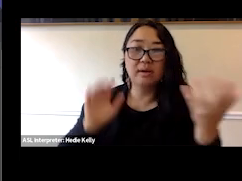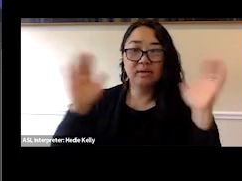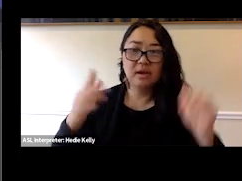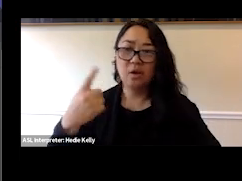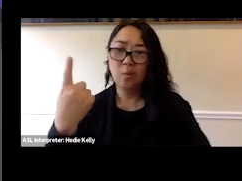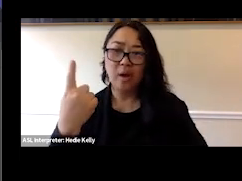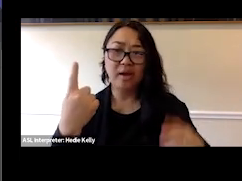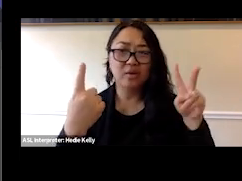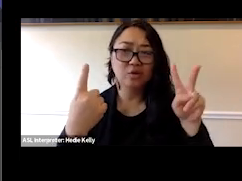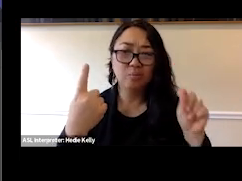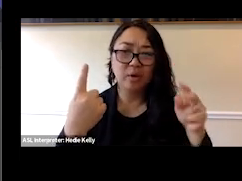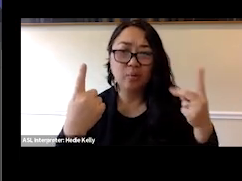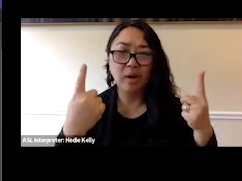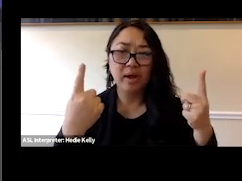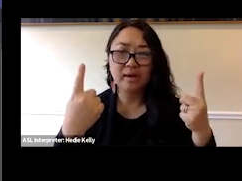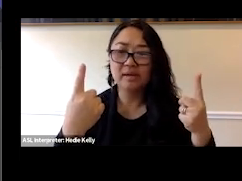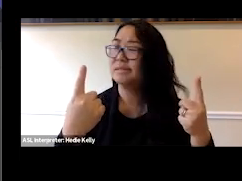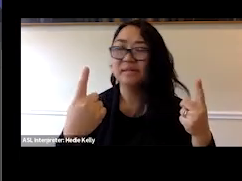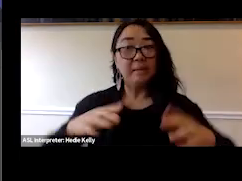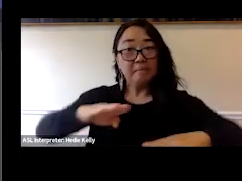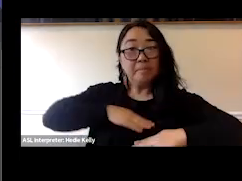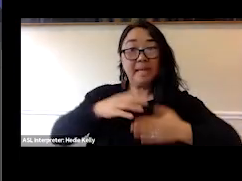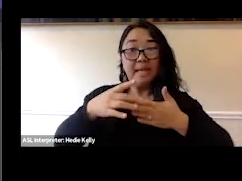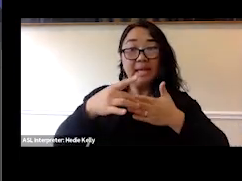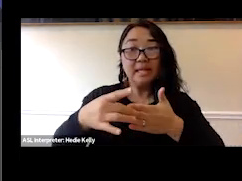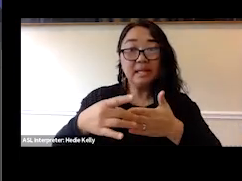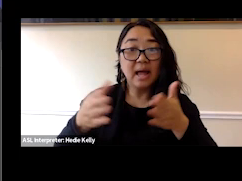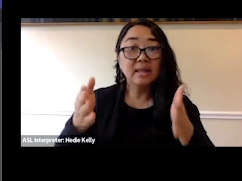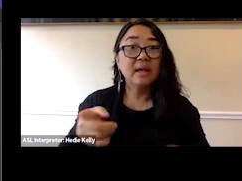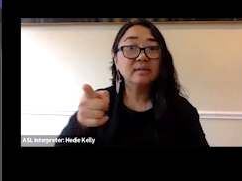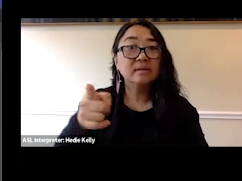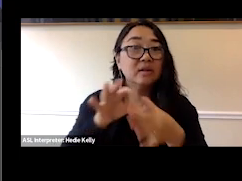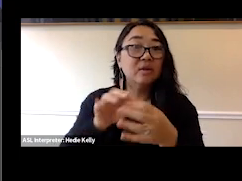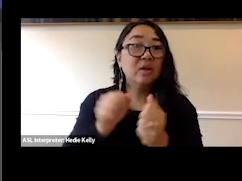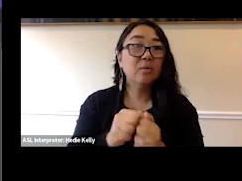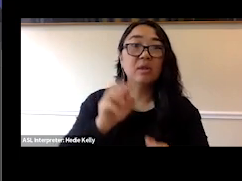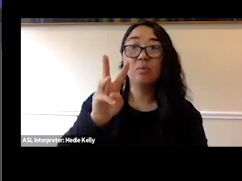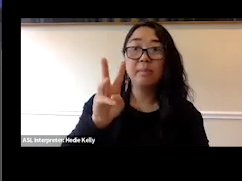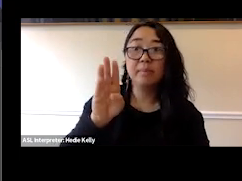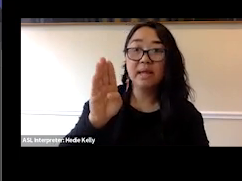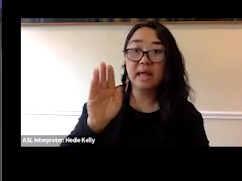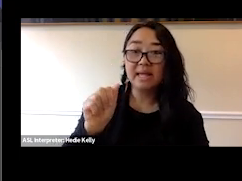In order to meet the guidelines in the Web Content Accessibility Guidelines, we need to be,